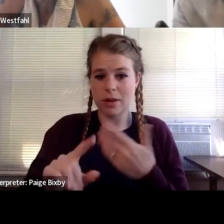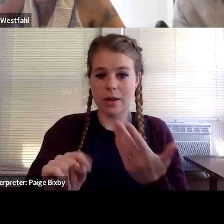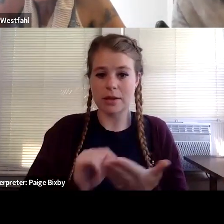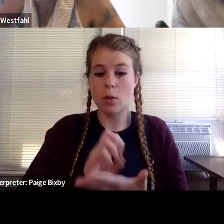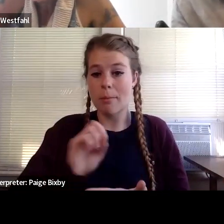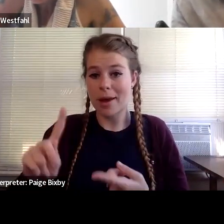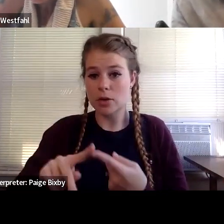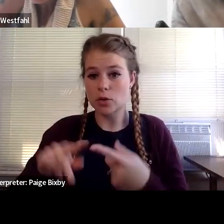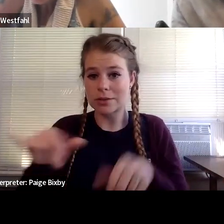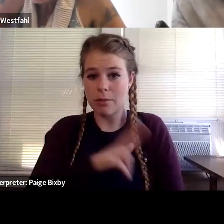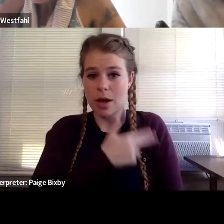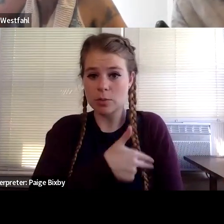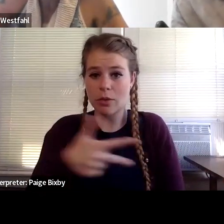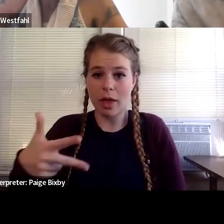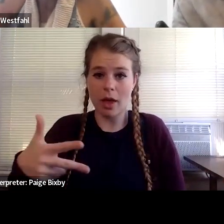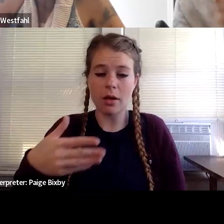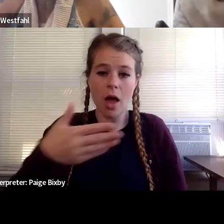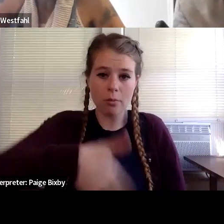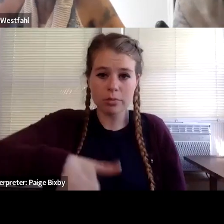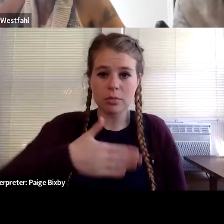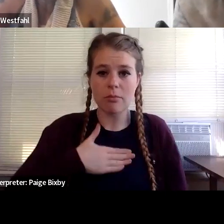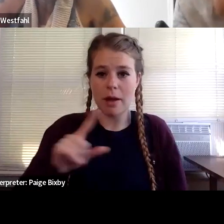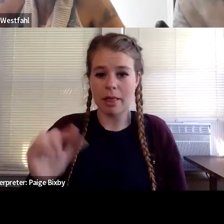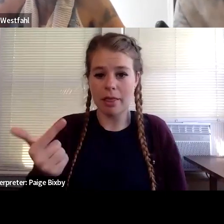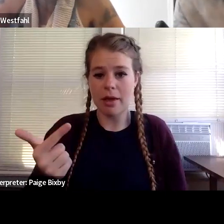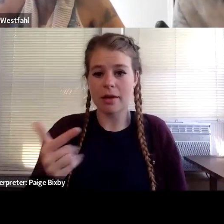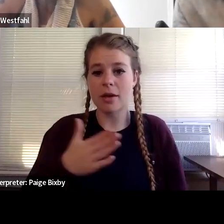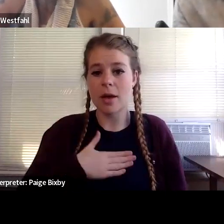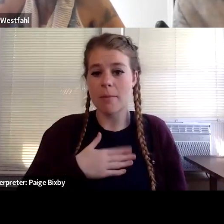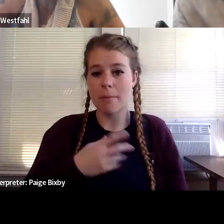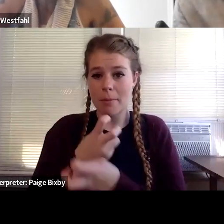and my bone was actually protruding out of my arm this time.